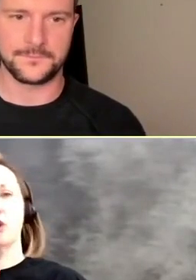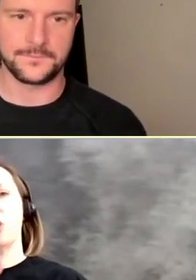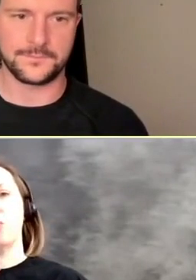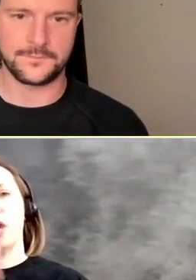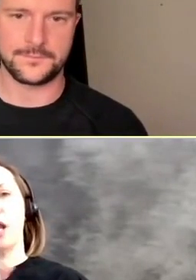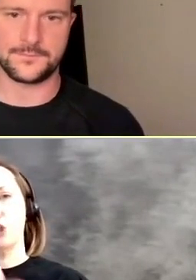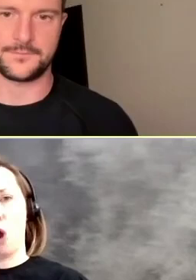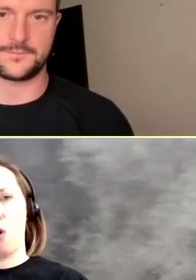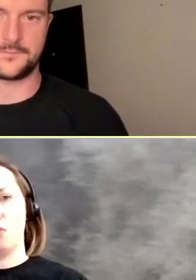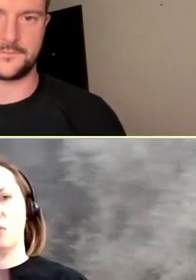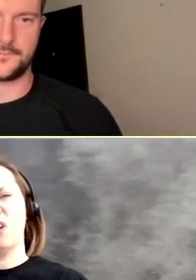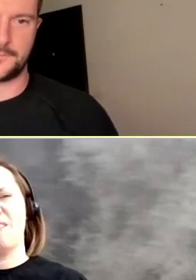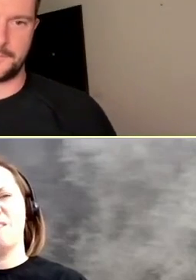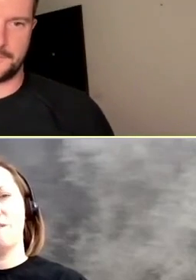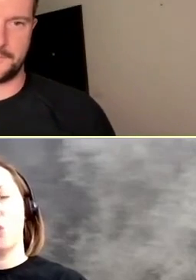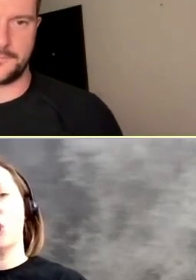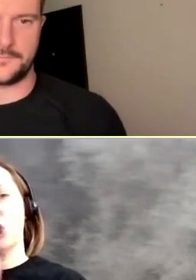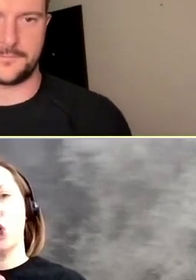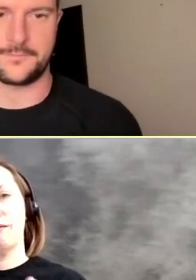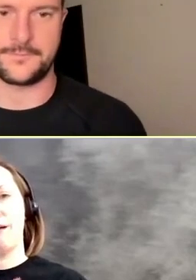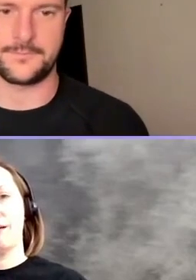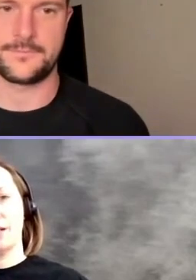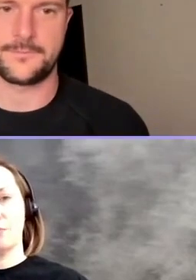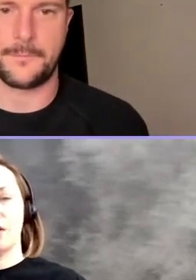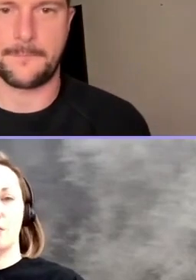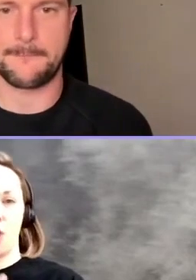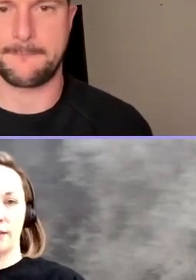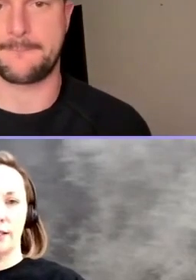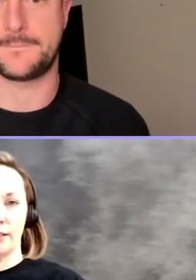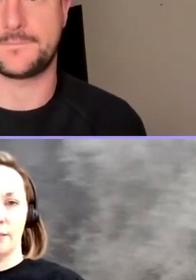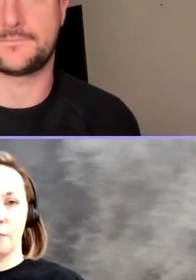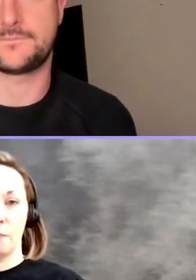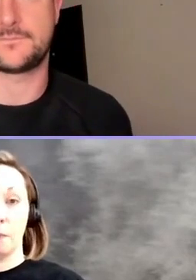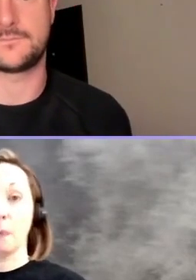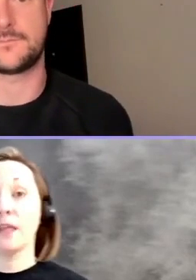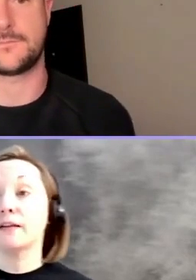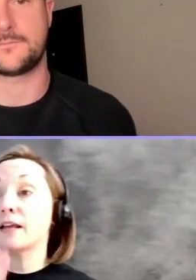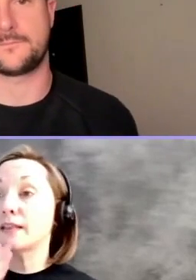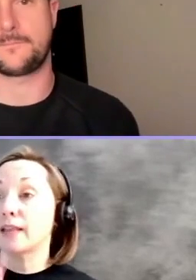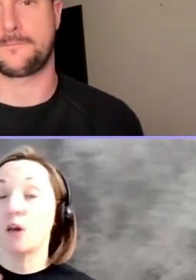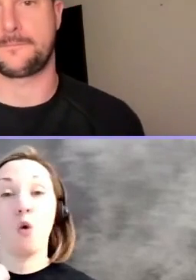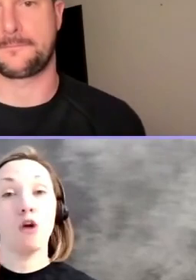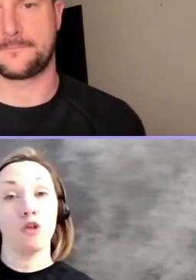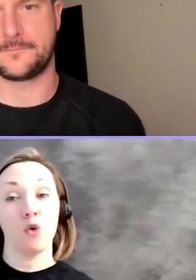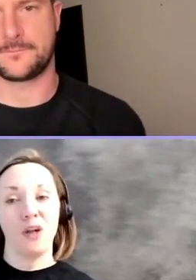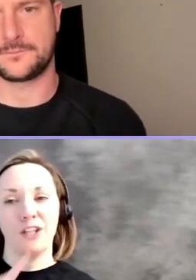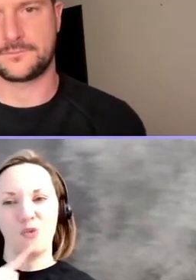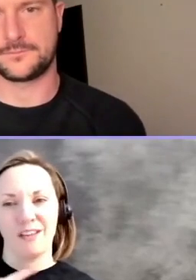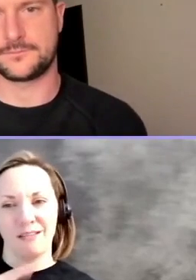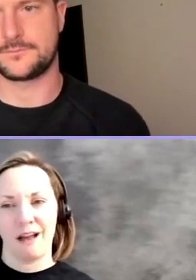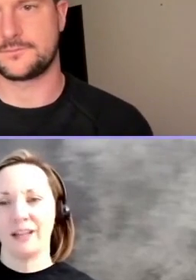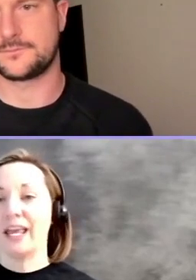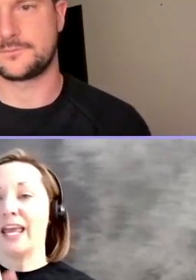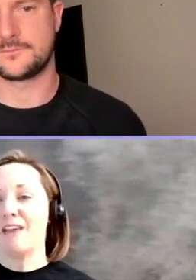activates the focus on the hidden element, immediate typing always keeps the focus on the element